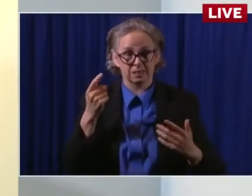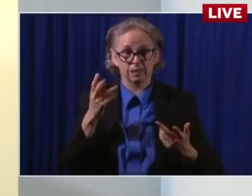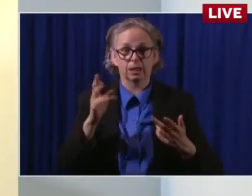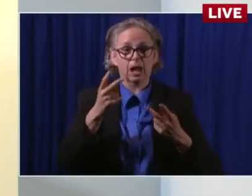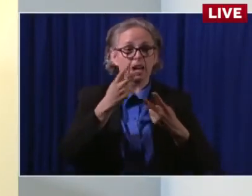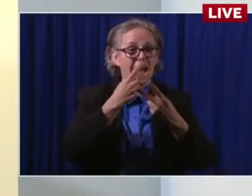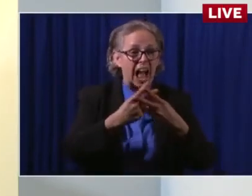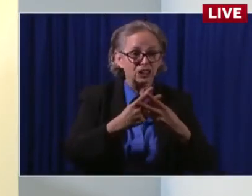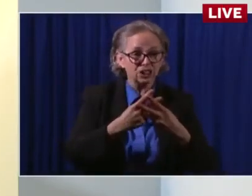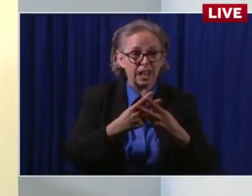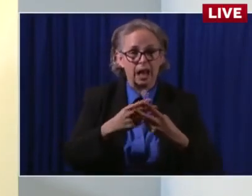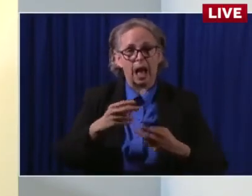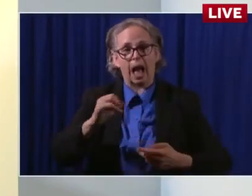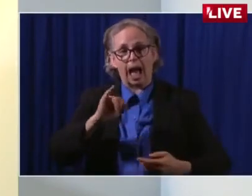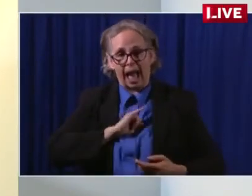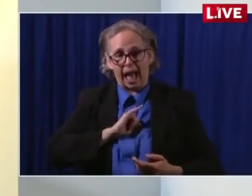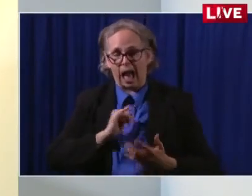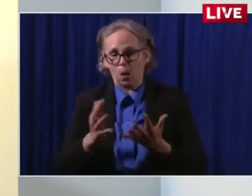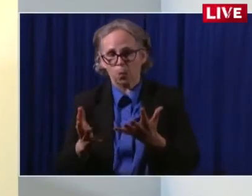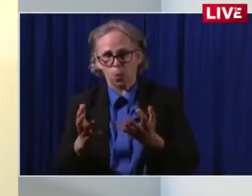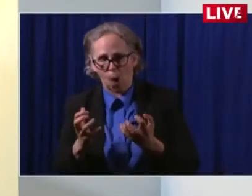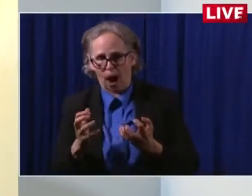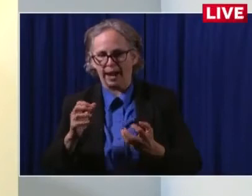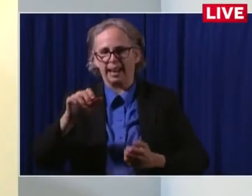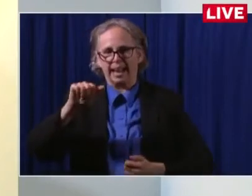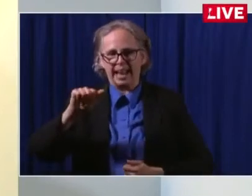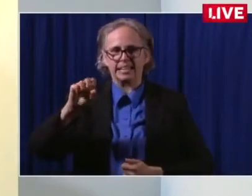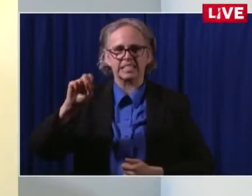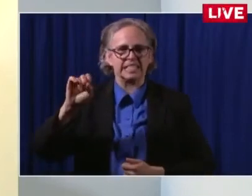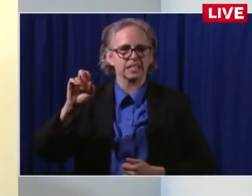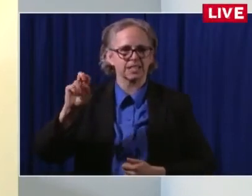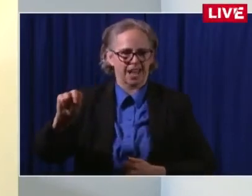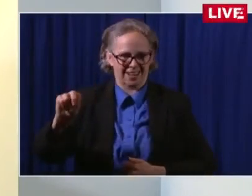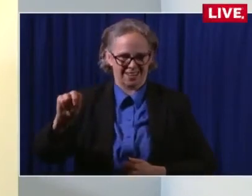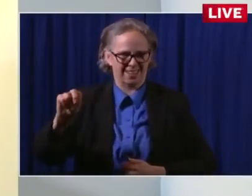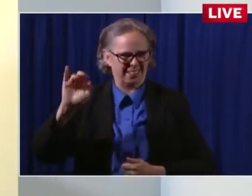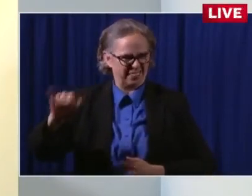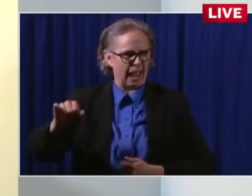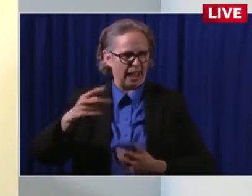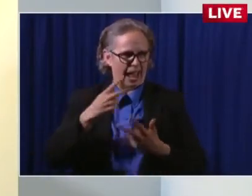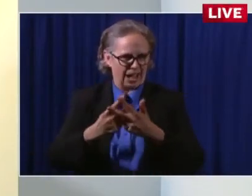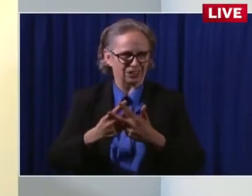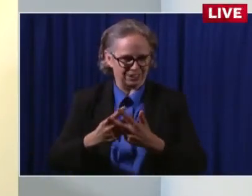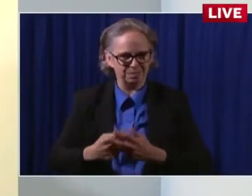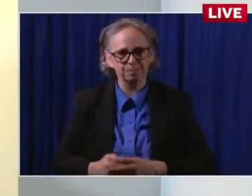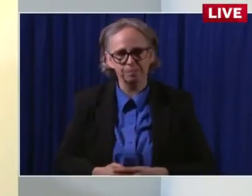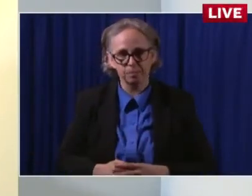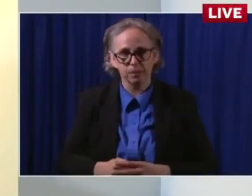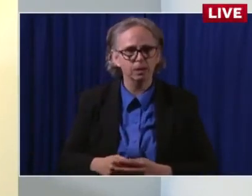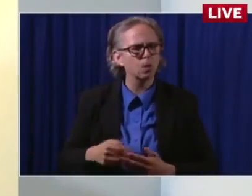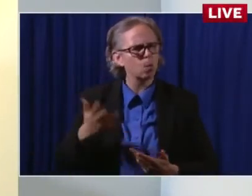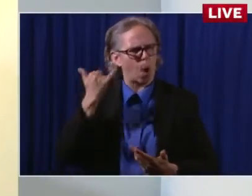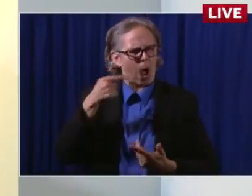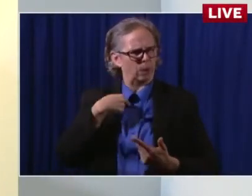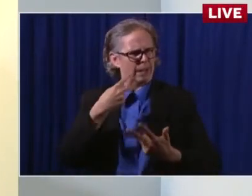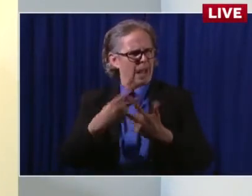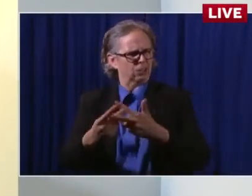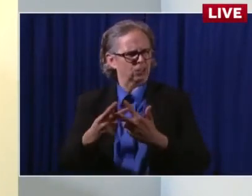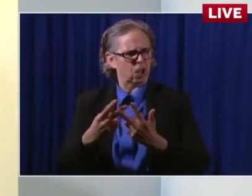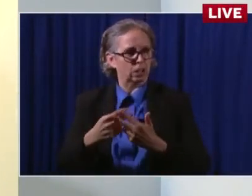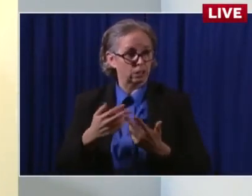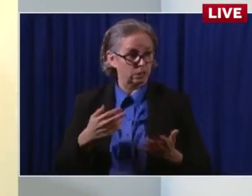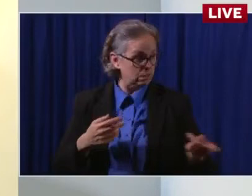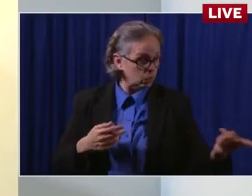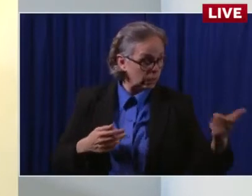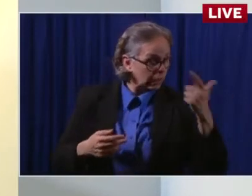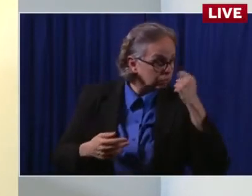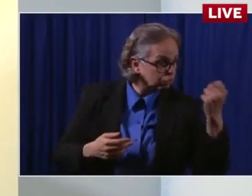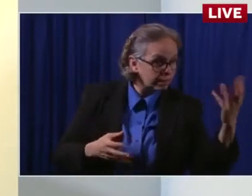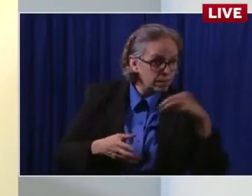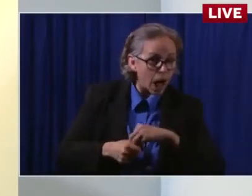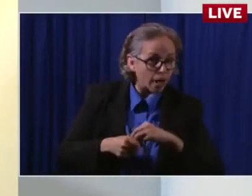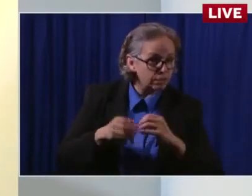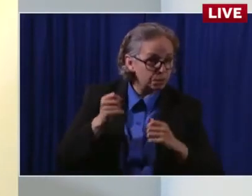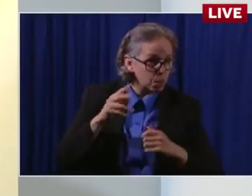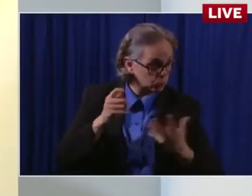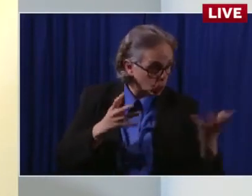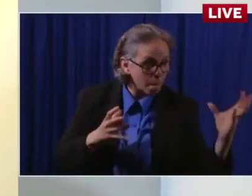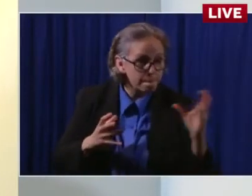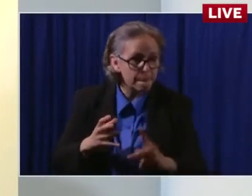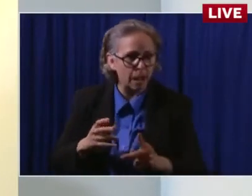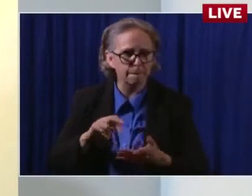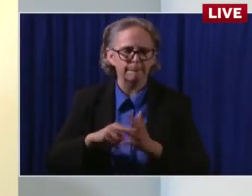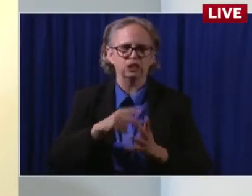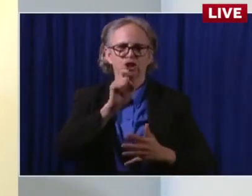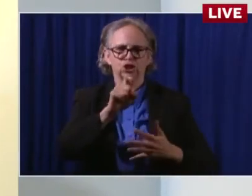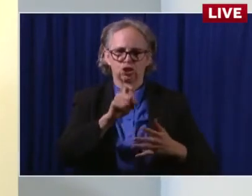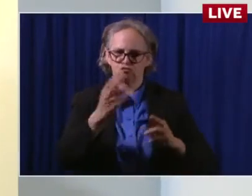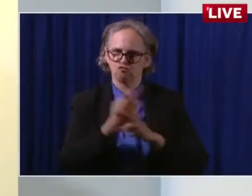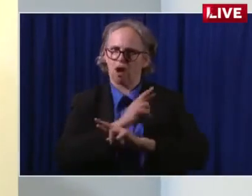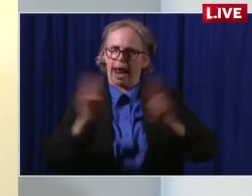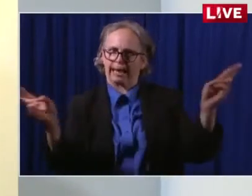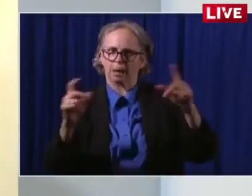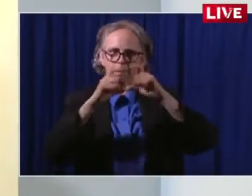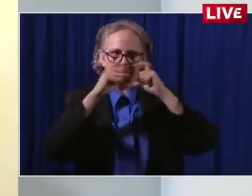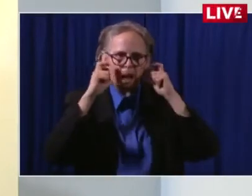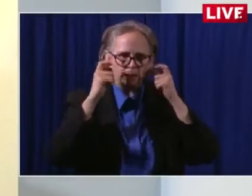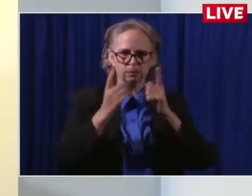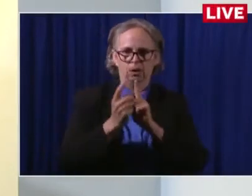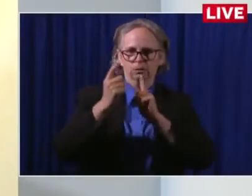WE HAVE LAUNCHED THE #IWANTASE ASON TO TRY AND REMIND YOUNG PEOPLE THAT IF THEY WANT TO HAVE A SEASON AND CONTROL THE SPREAD OF CORONAVIRUS TO THEIR TEAMMATES AND FAMILY, THEY